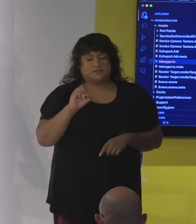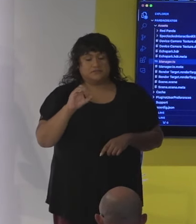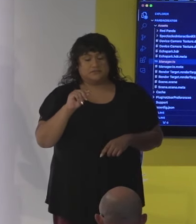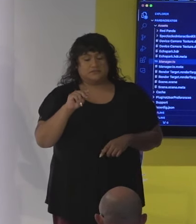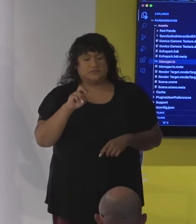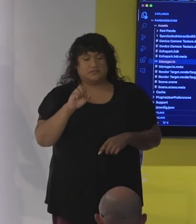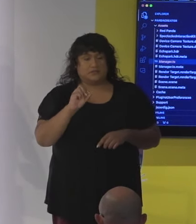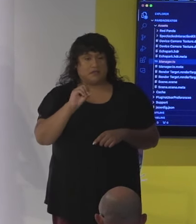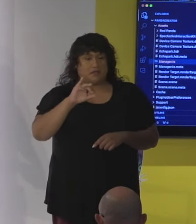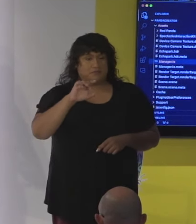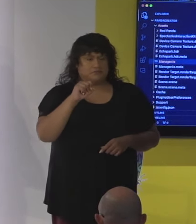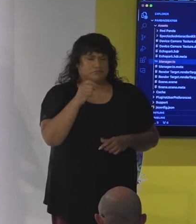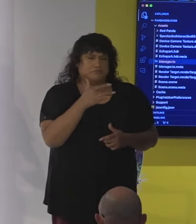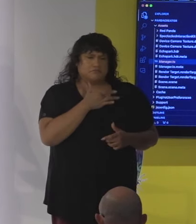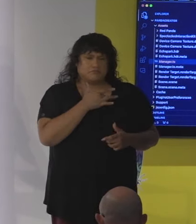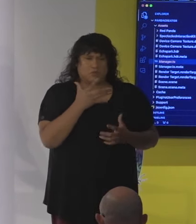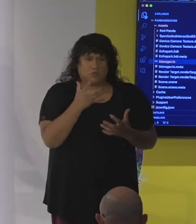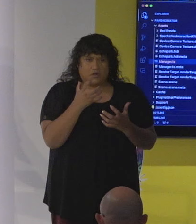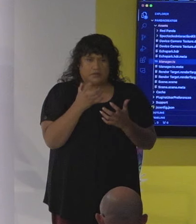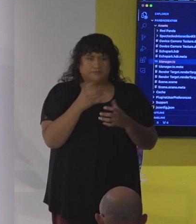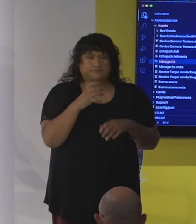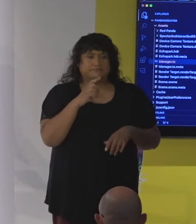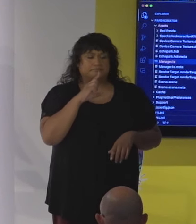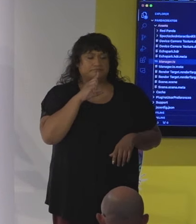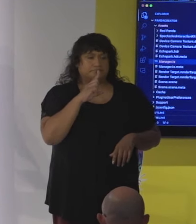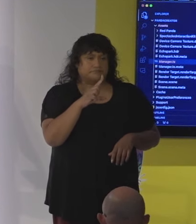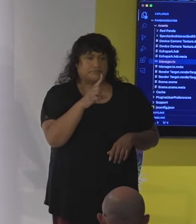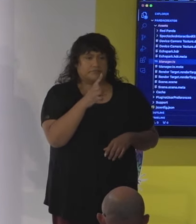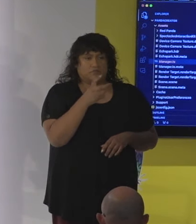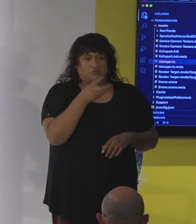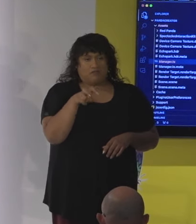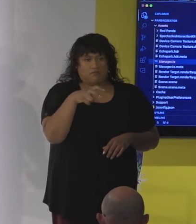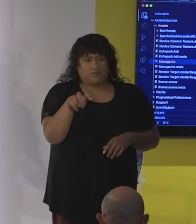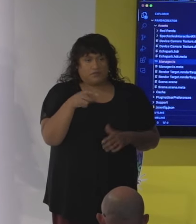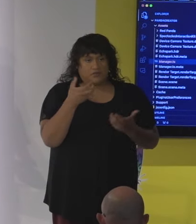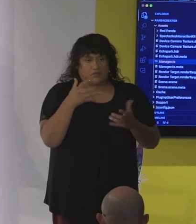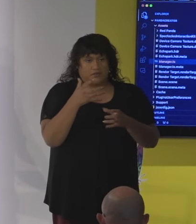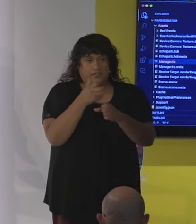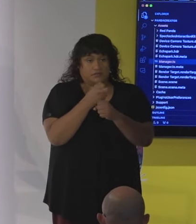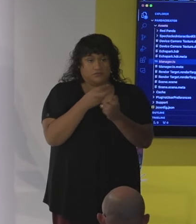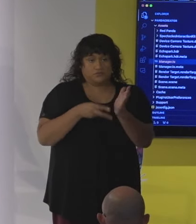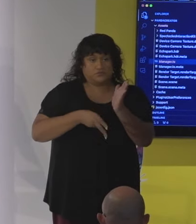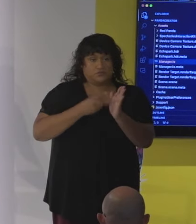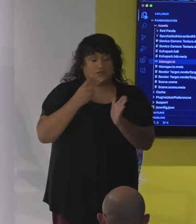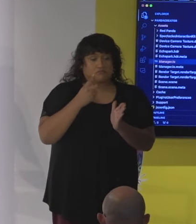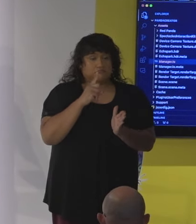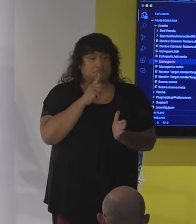Normally, you probably wanna cash transformed, so if you don't wanna get it twice. It's actually quite cheap on our platform,